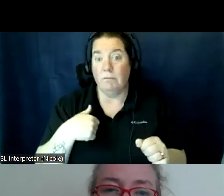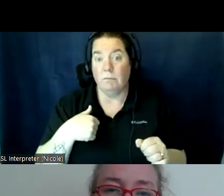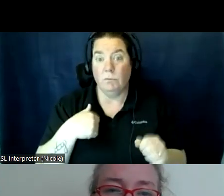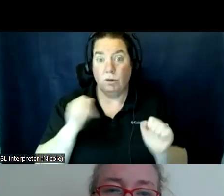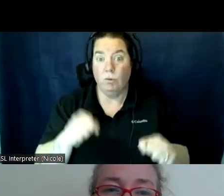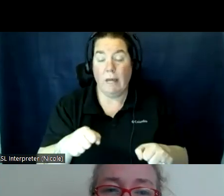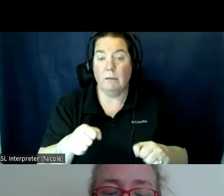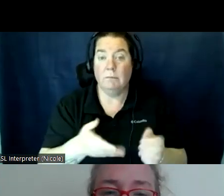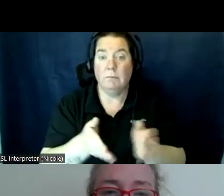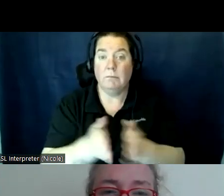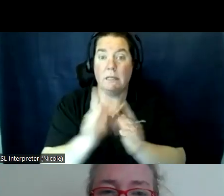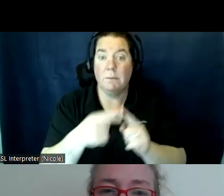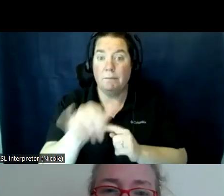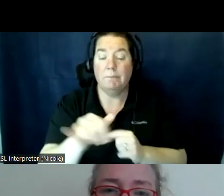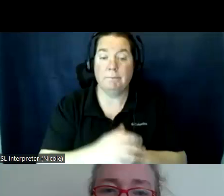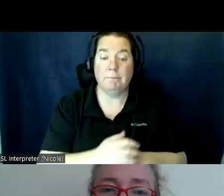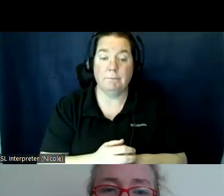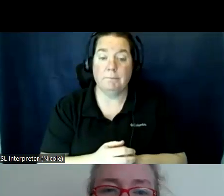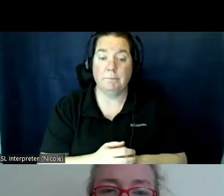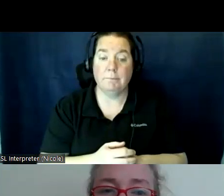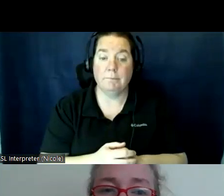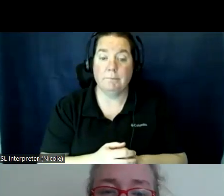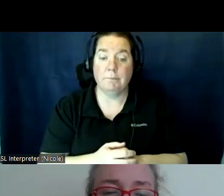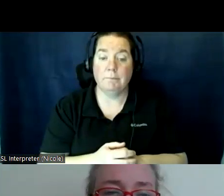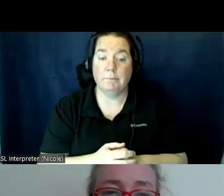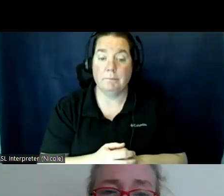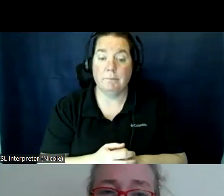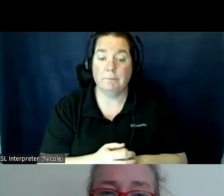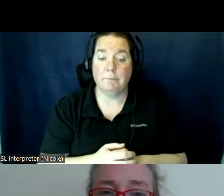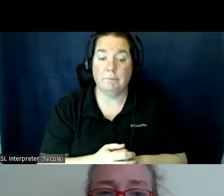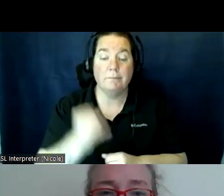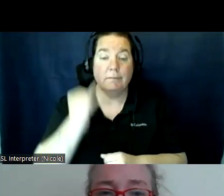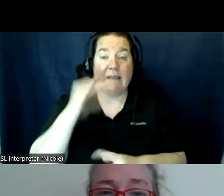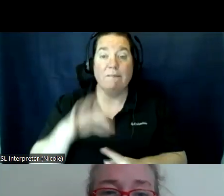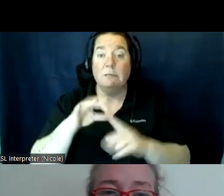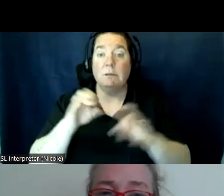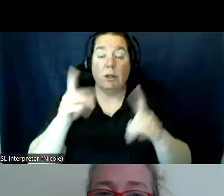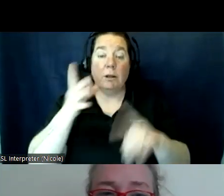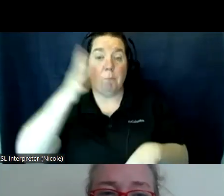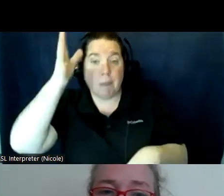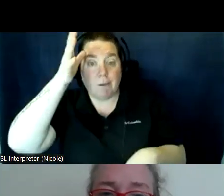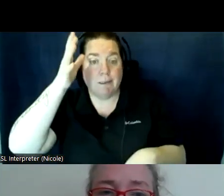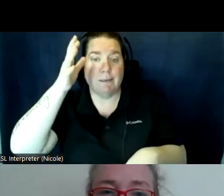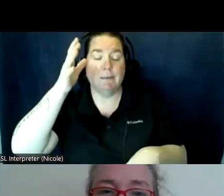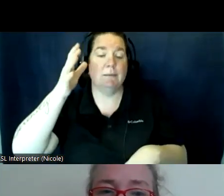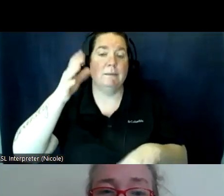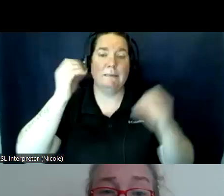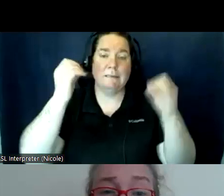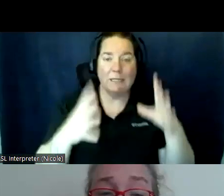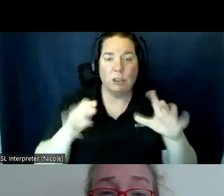If you have a special ed parent teacher association type group within your your district,